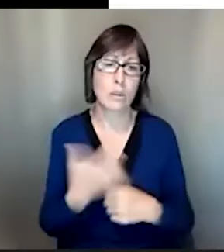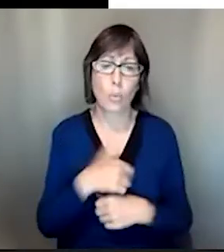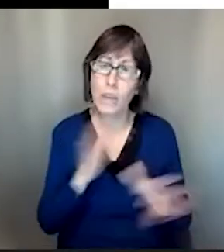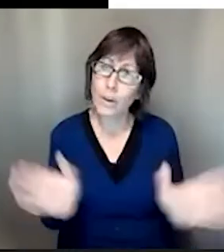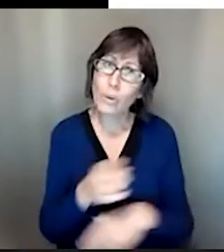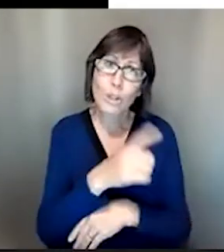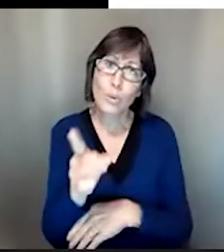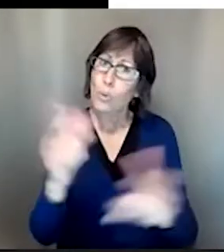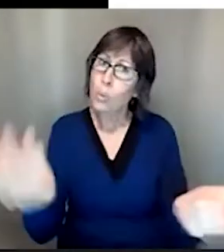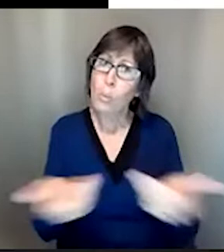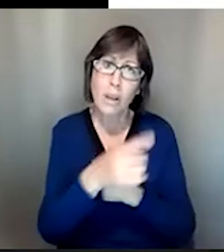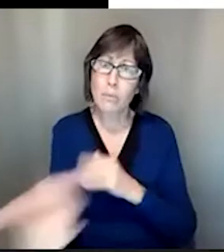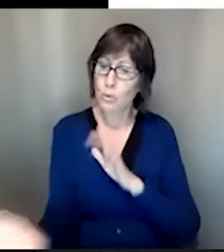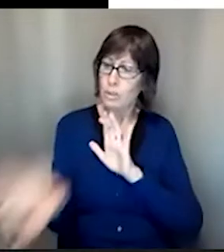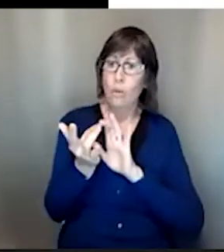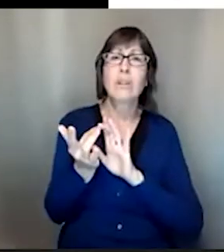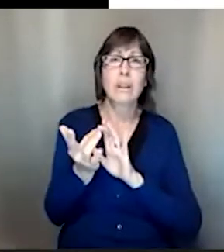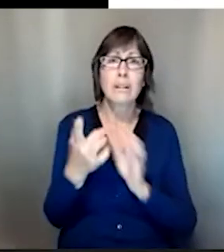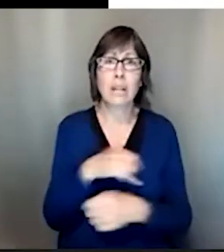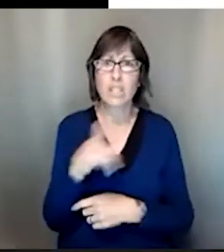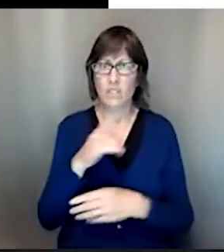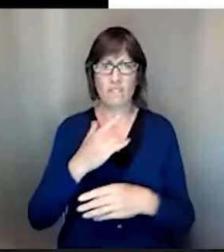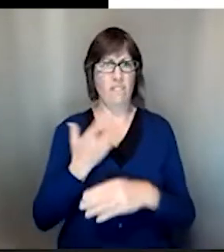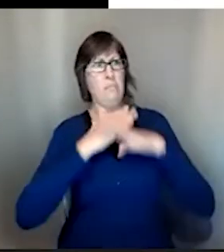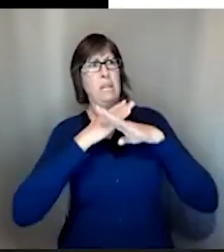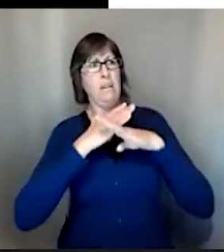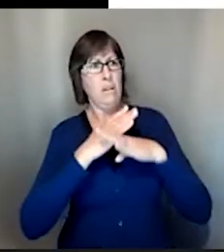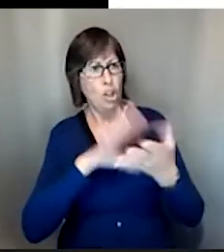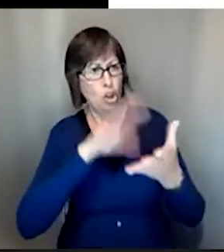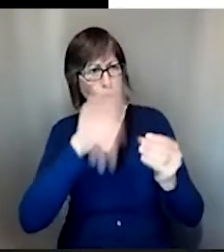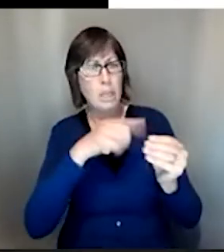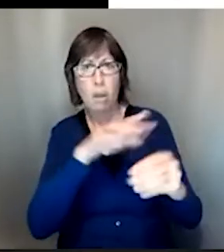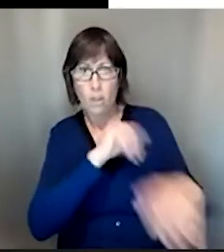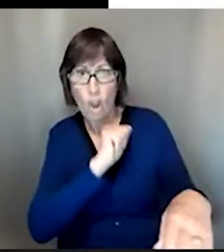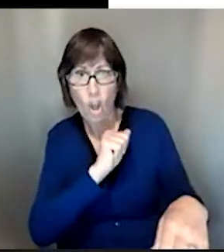to get in touch if you have found barriers when learning about this call, while making